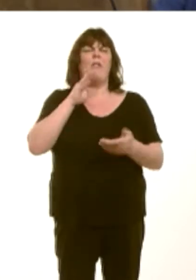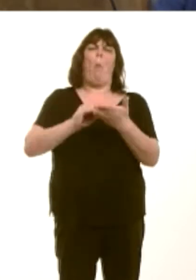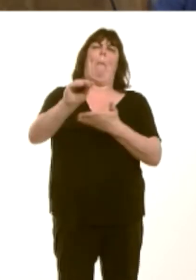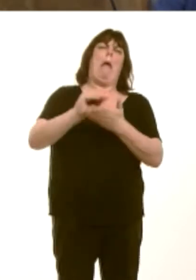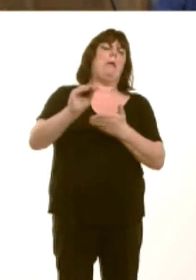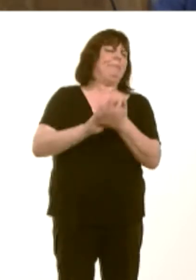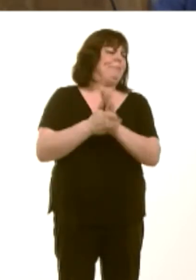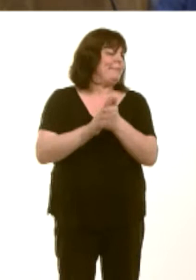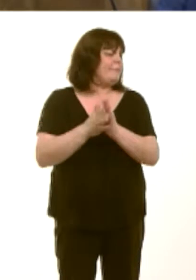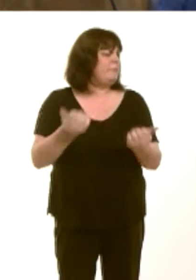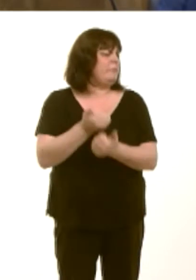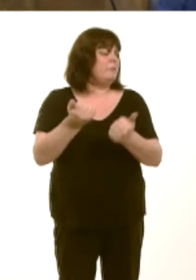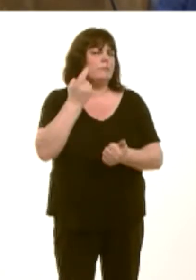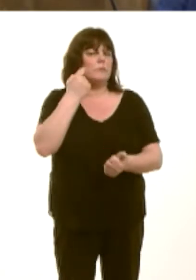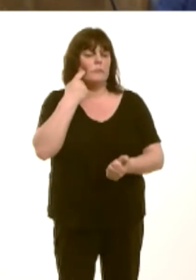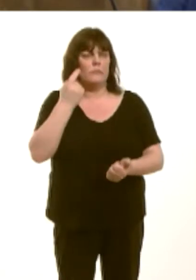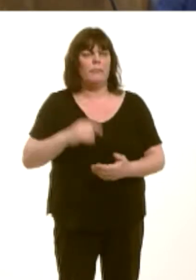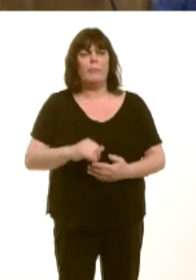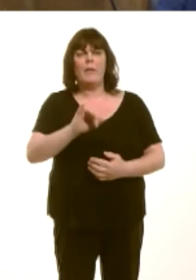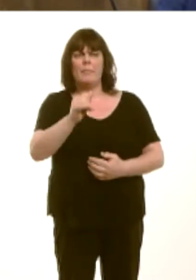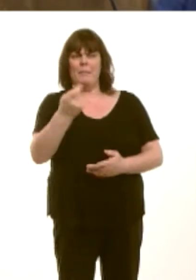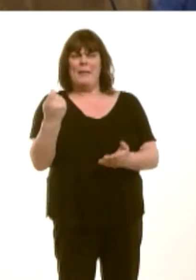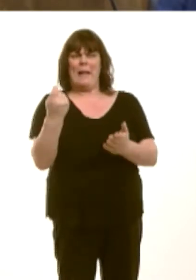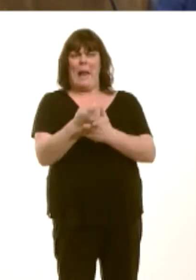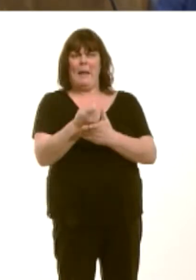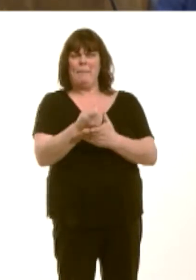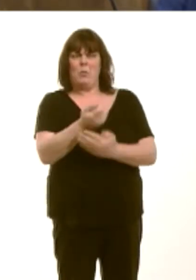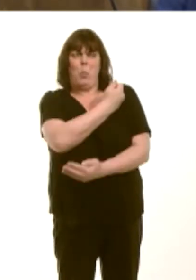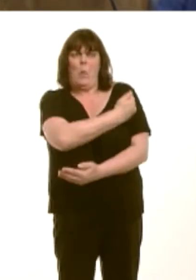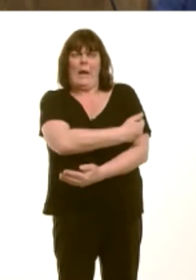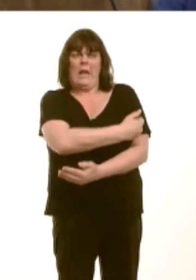settlements are made when, perhaps, the claim is not as strong as it might be.